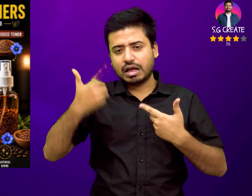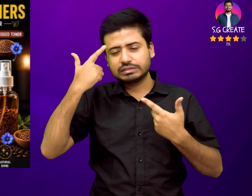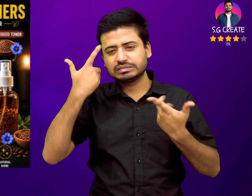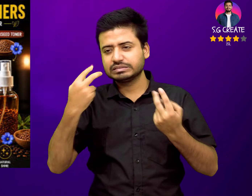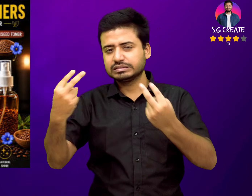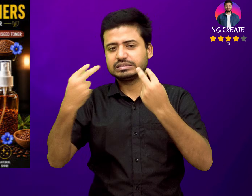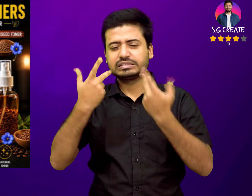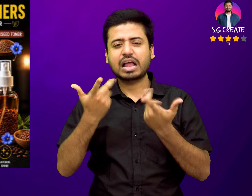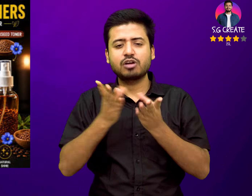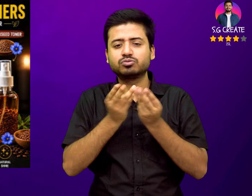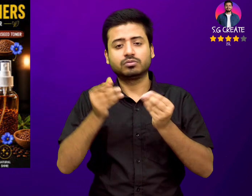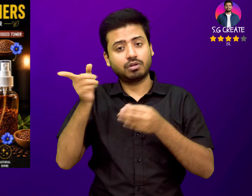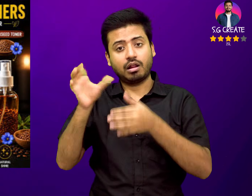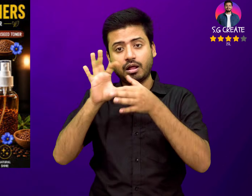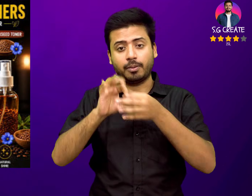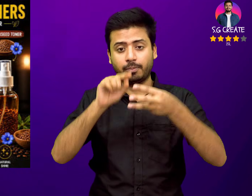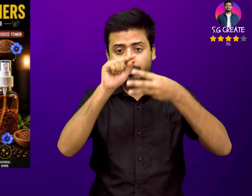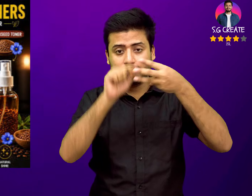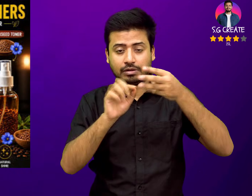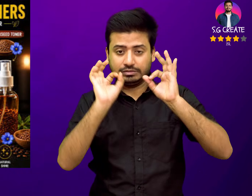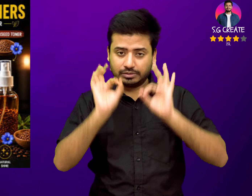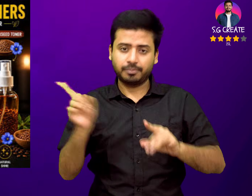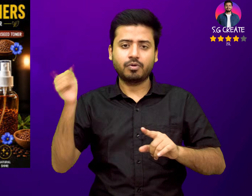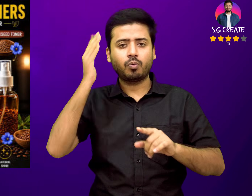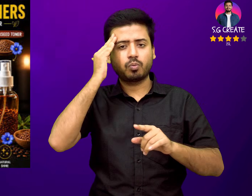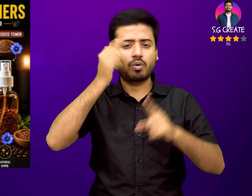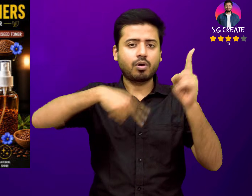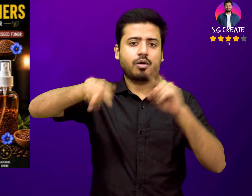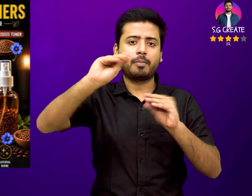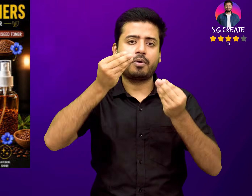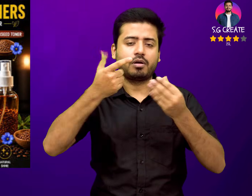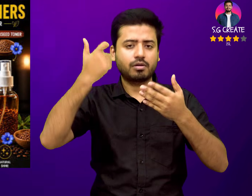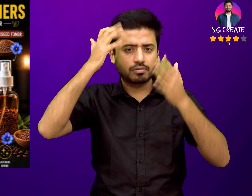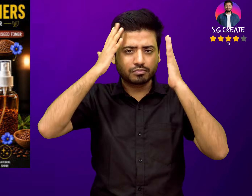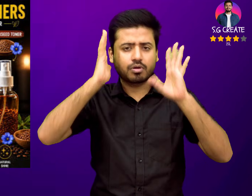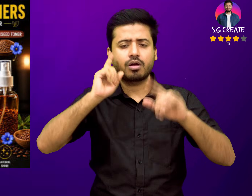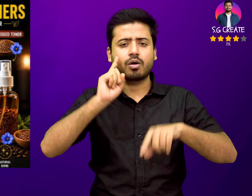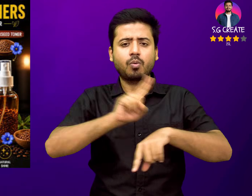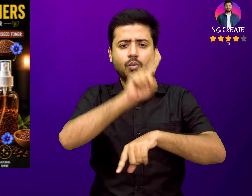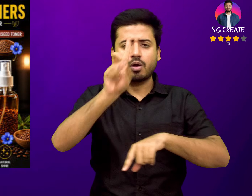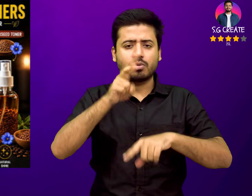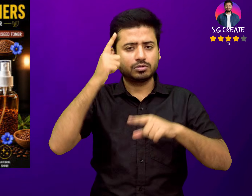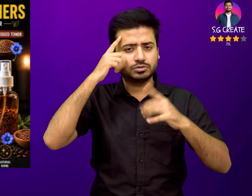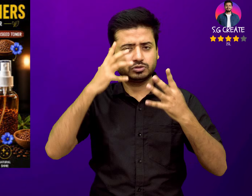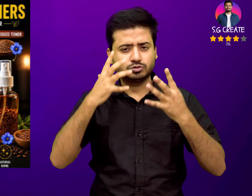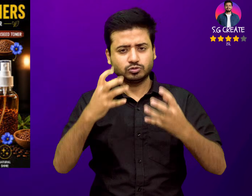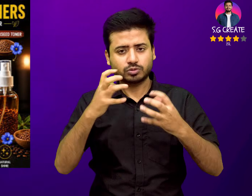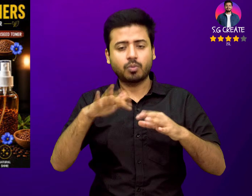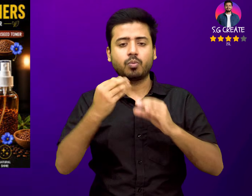fenugreek meth seeds. The natural conditioner fenugreek is a staple in aurvetic hair care.